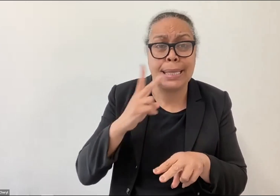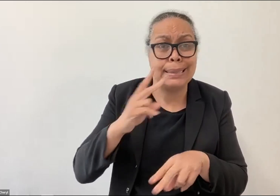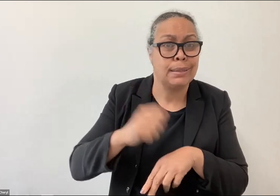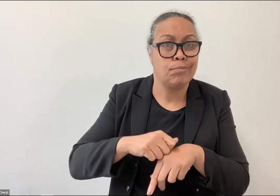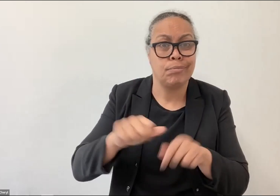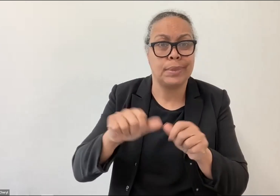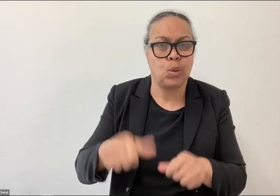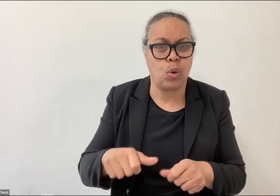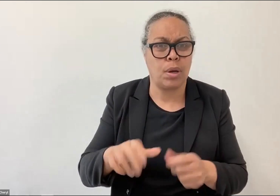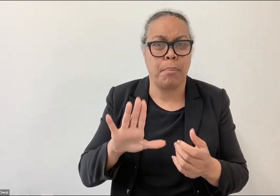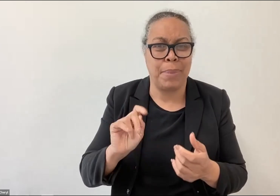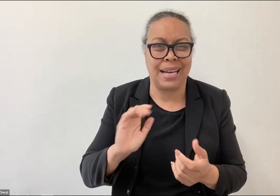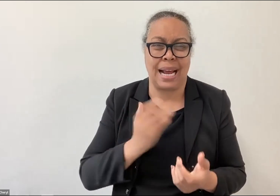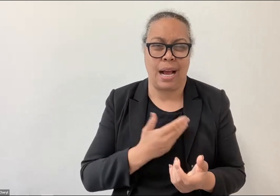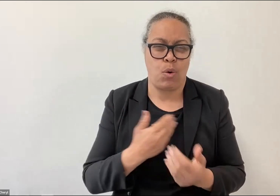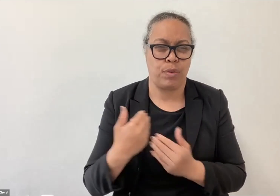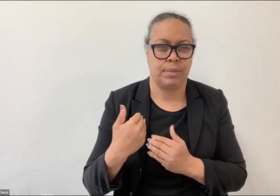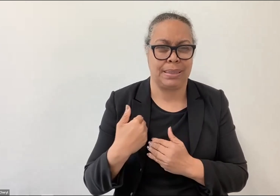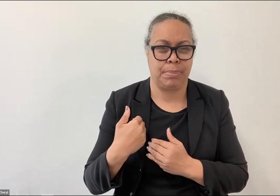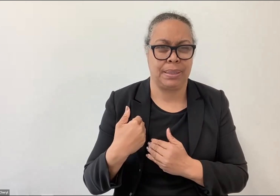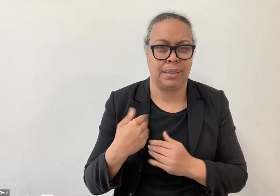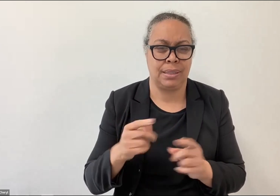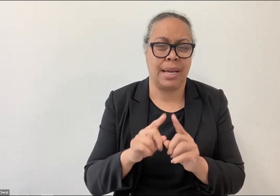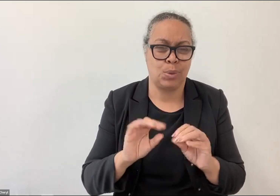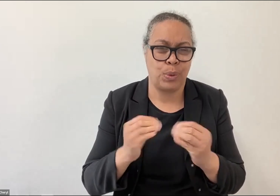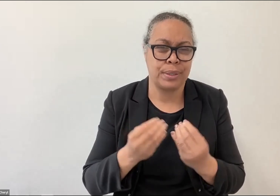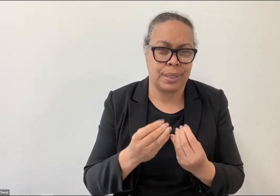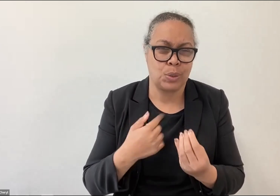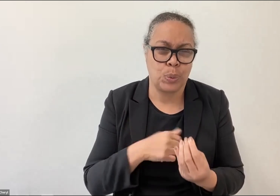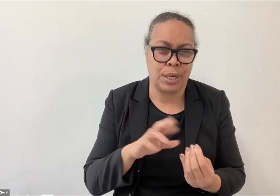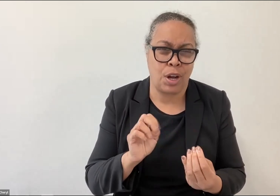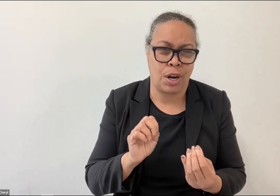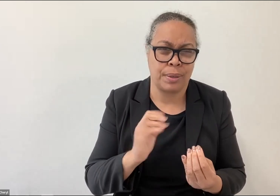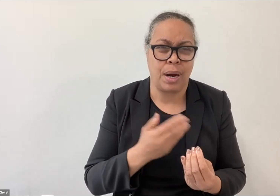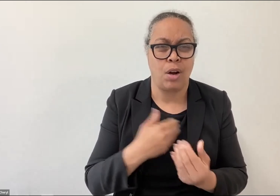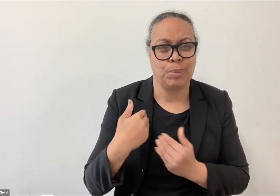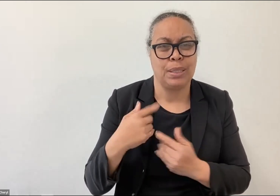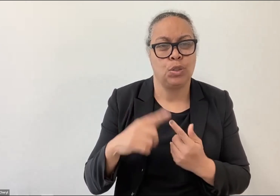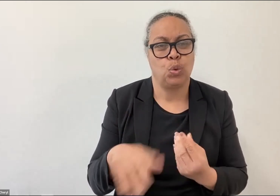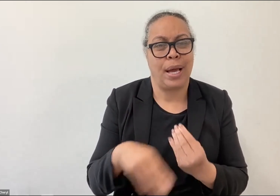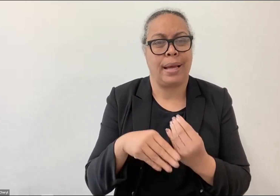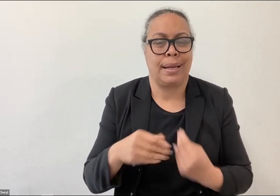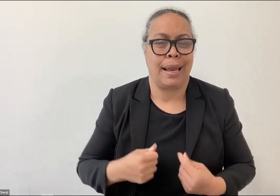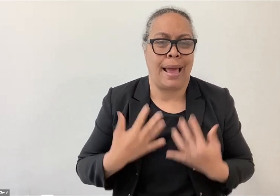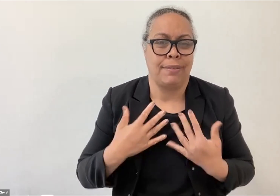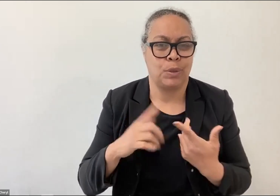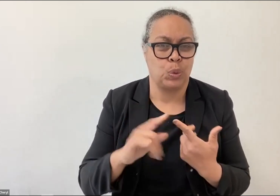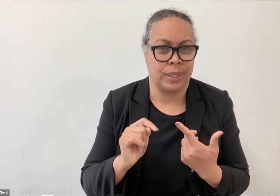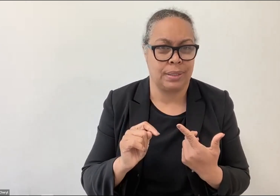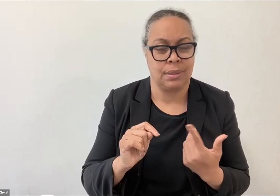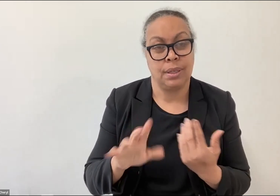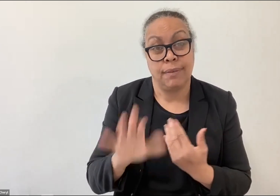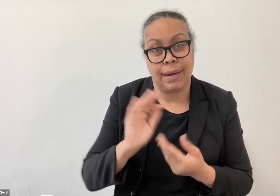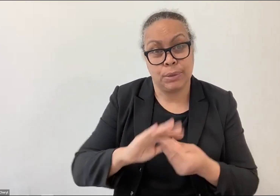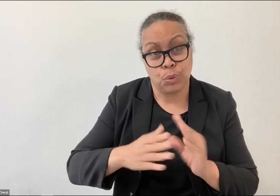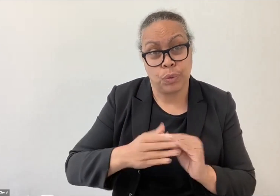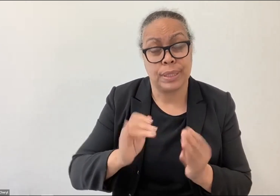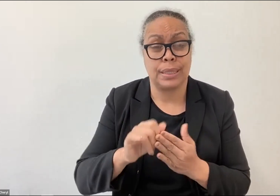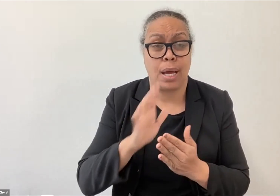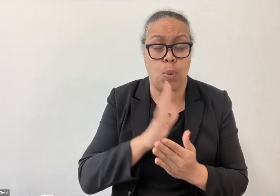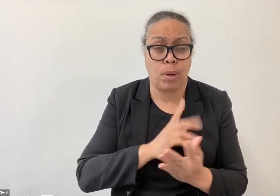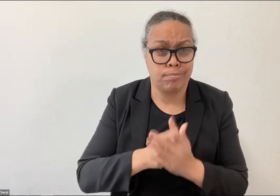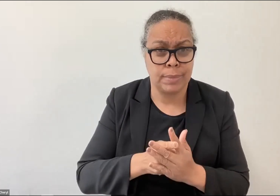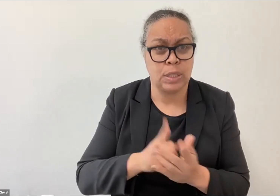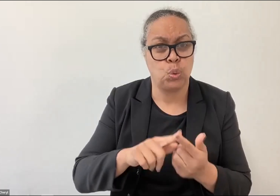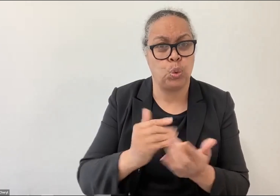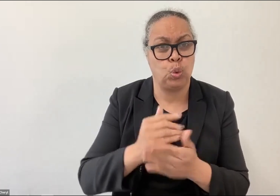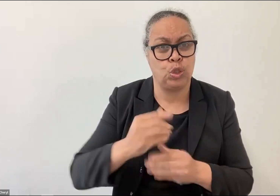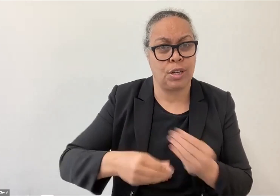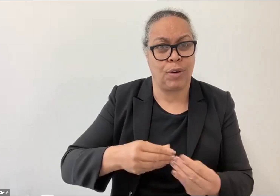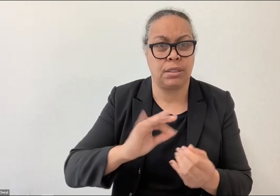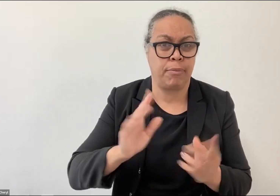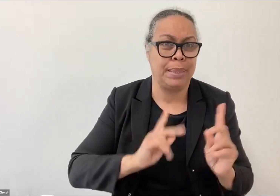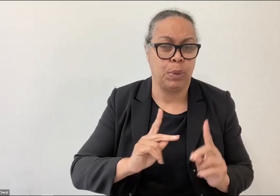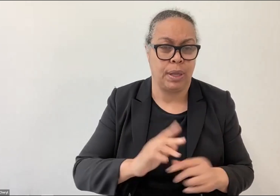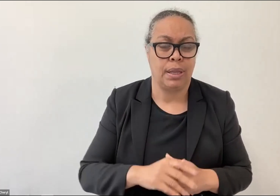But it's our responsibility as the organization. that we are to bring it to life, and to find the narratives that are going to speak to new generations of of people.